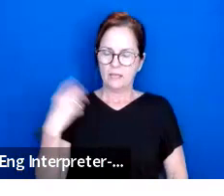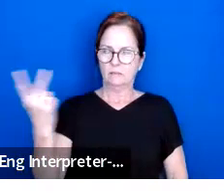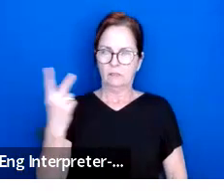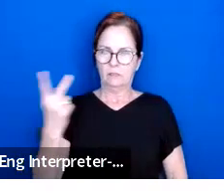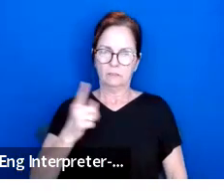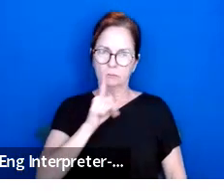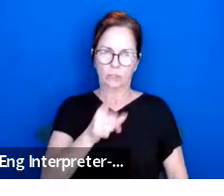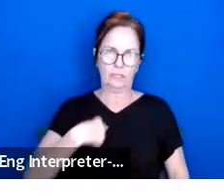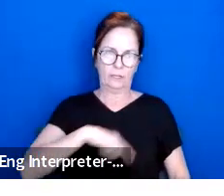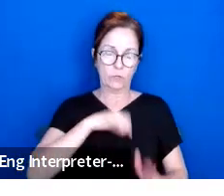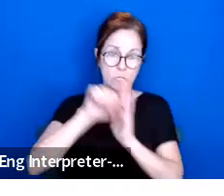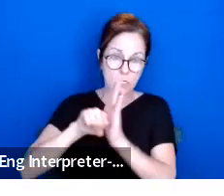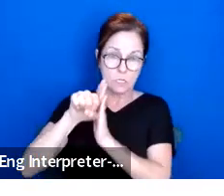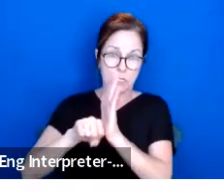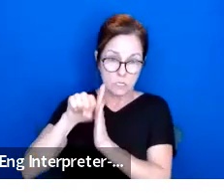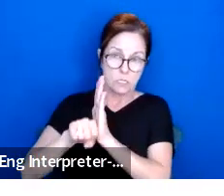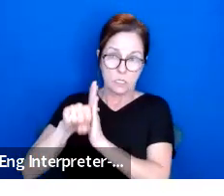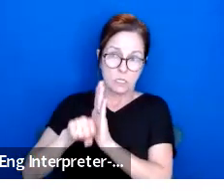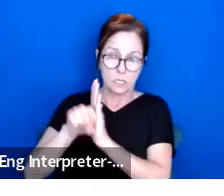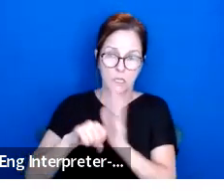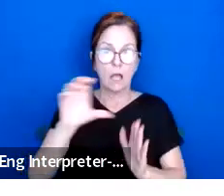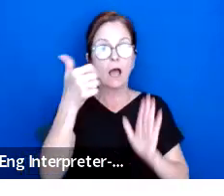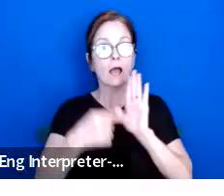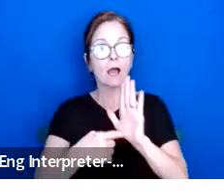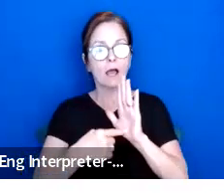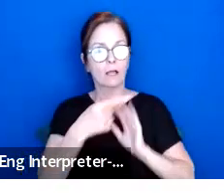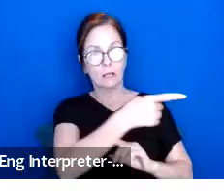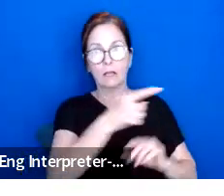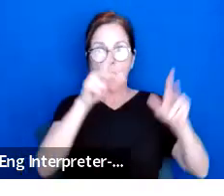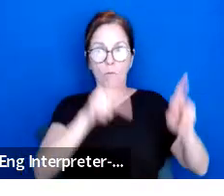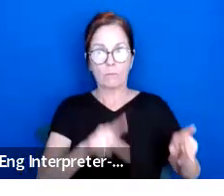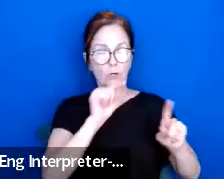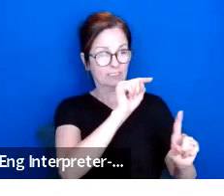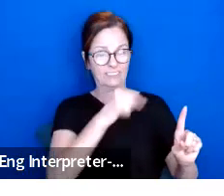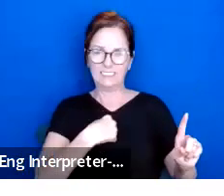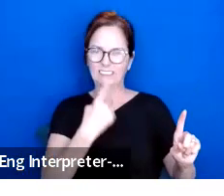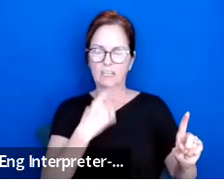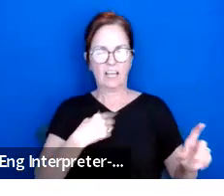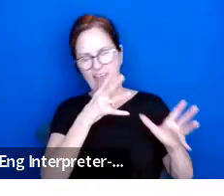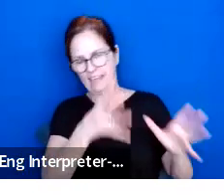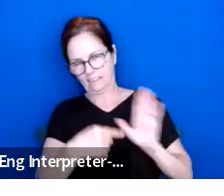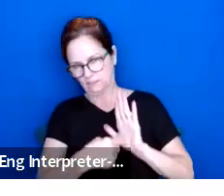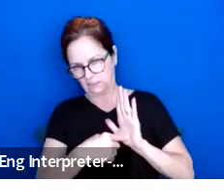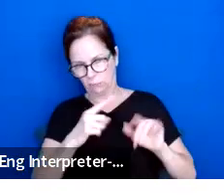But what about the person who said that they were coaching their kids little late team? I hate that example, but it comes up all the time.